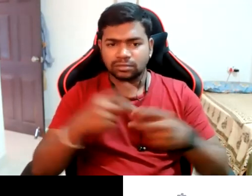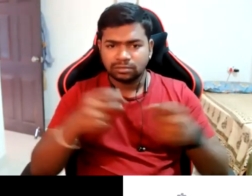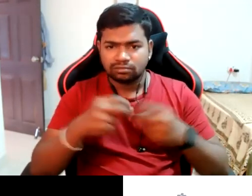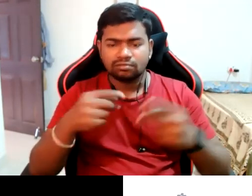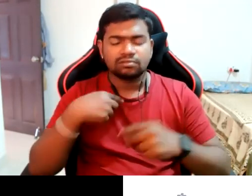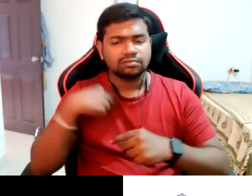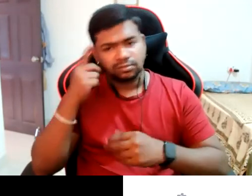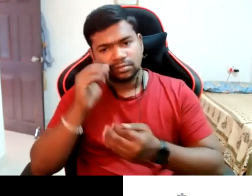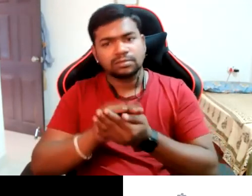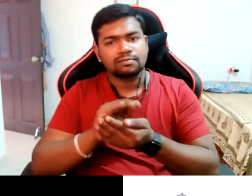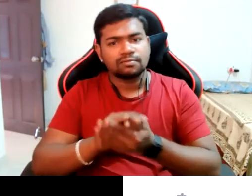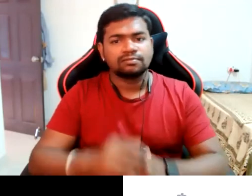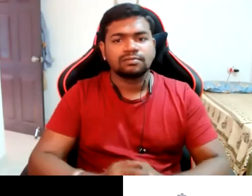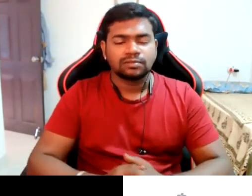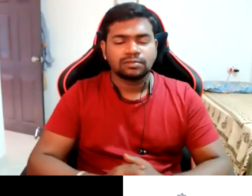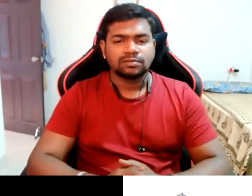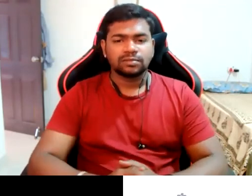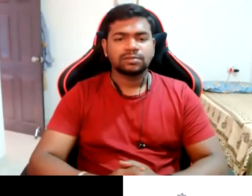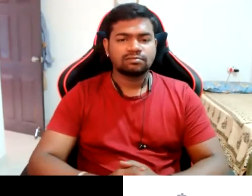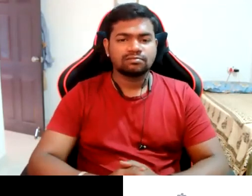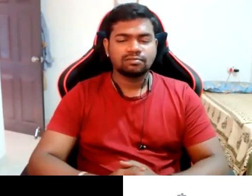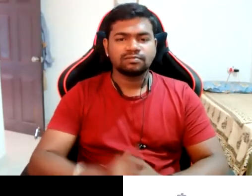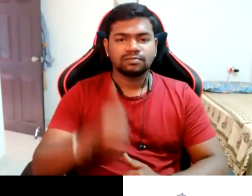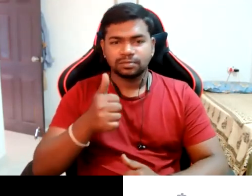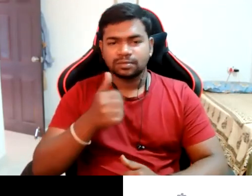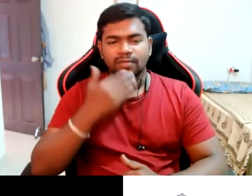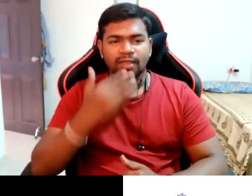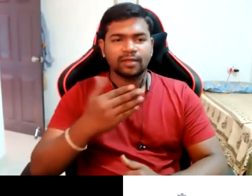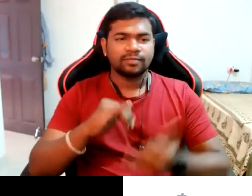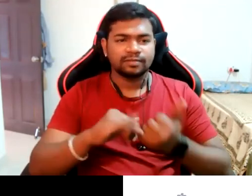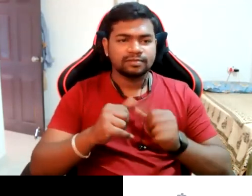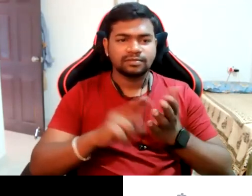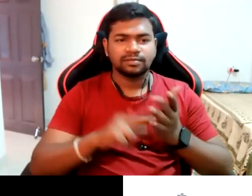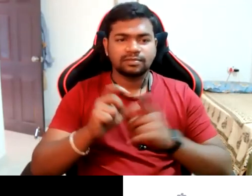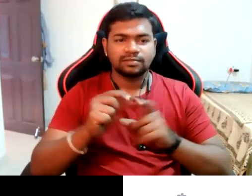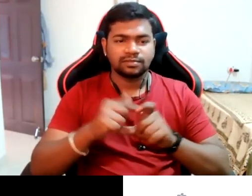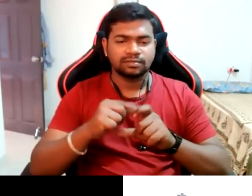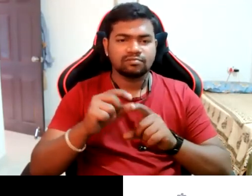OK. Great, that's very helpful. Thank you Sandeep. Anyone else other questions its a good